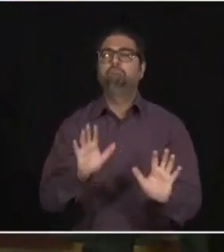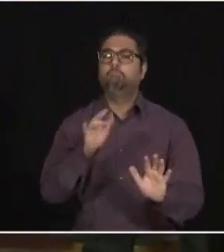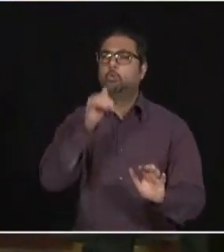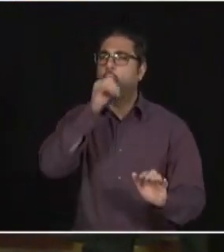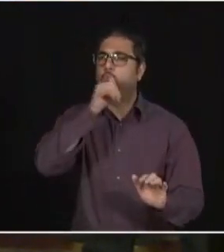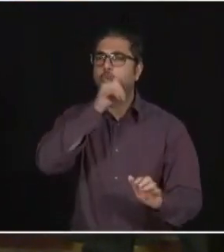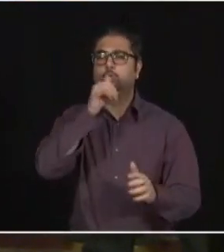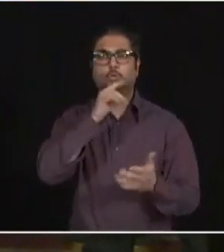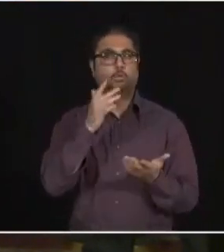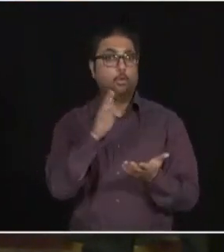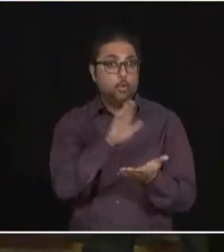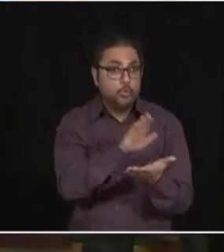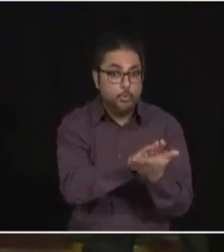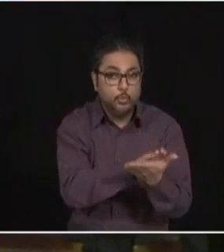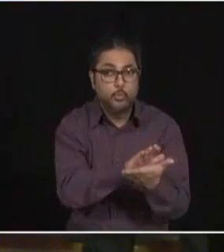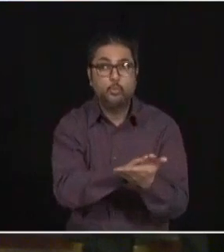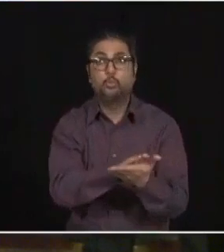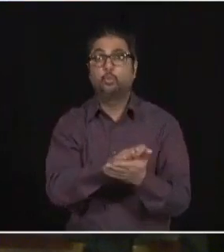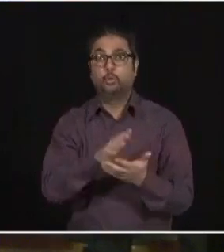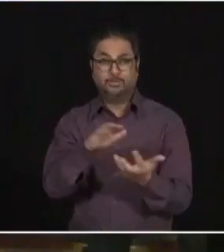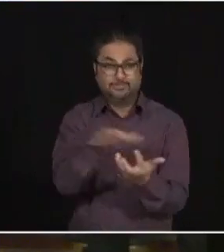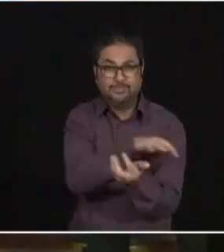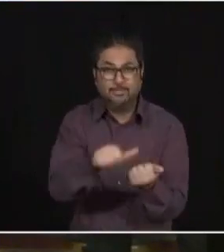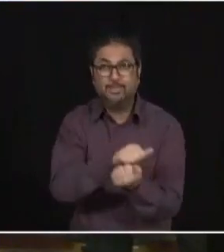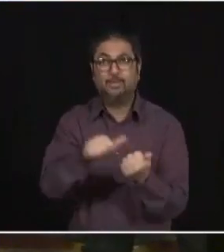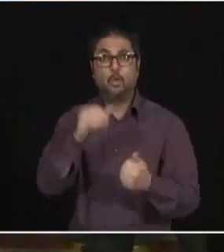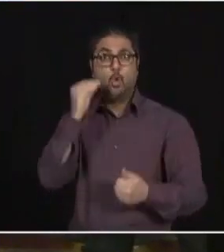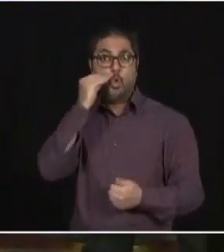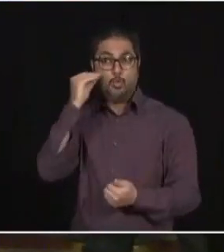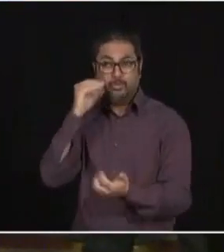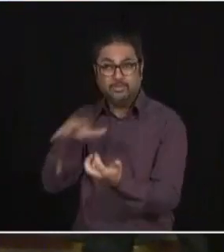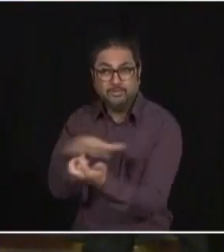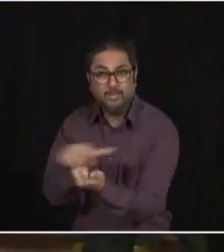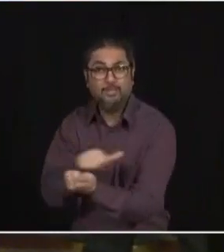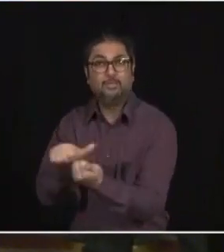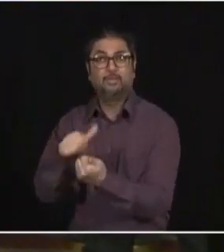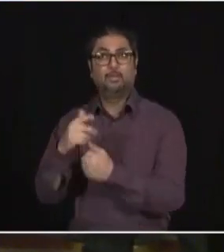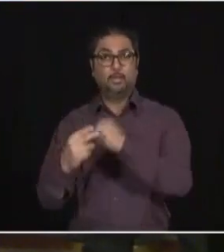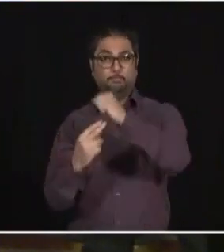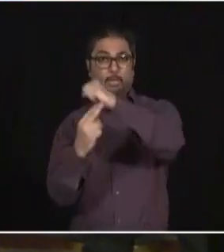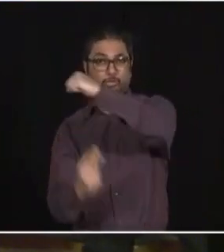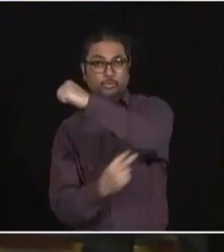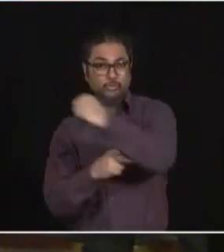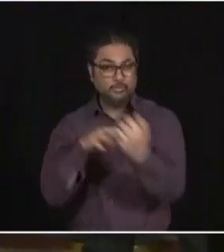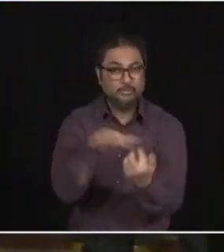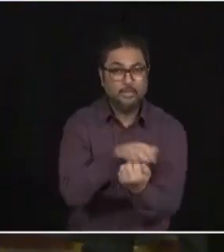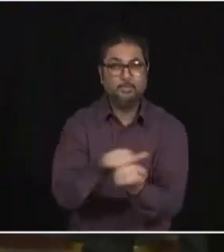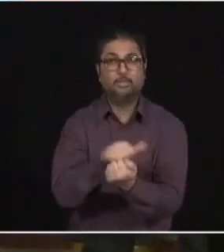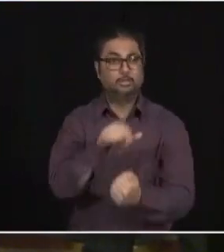roads and bridges. Last year, at least 10 regions in Ontario declared a state of